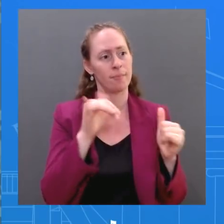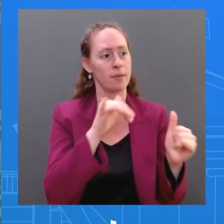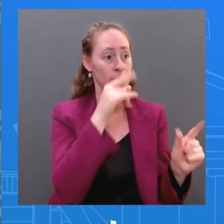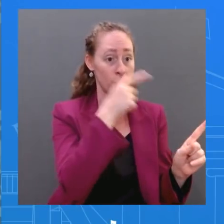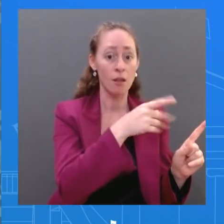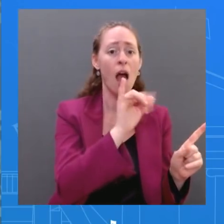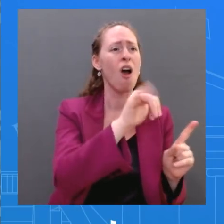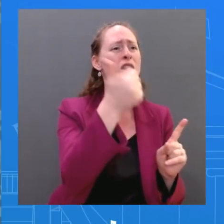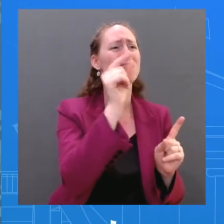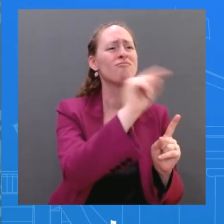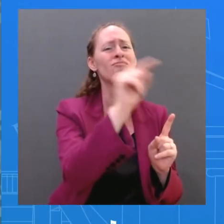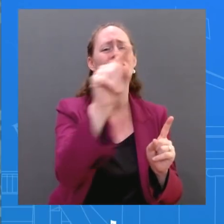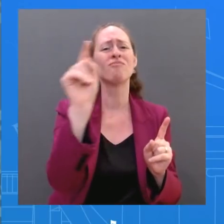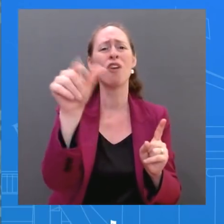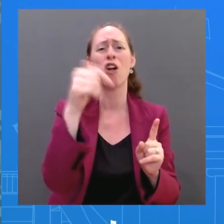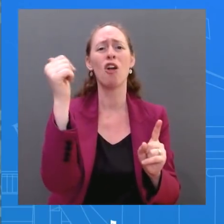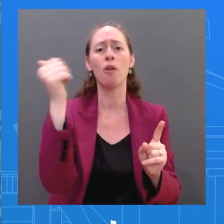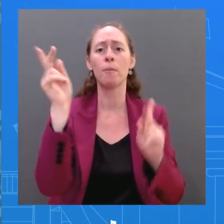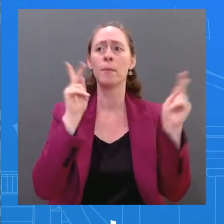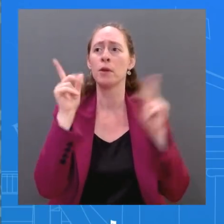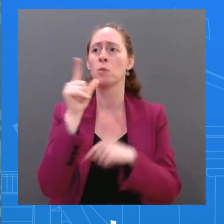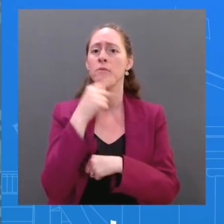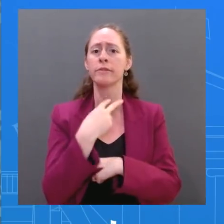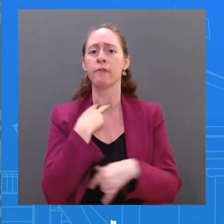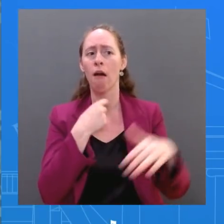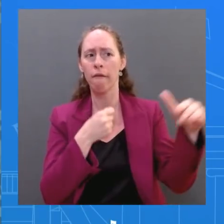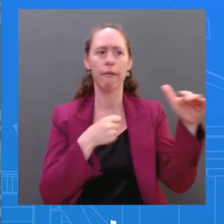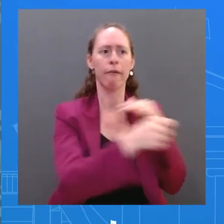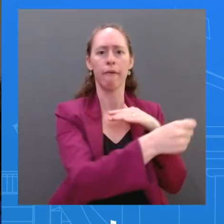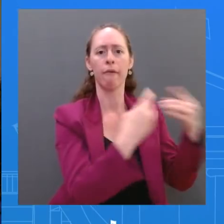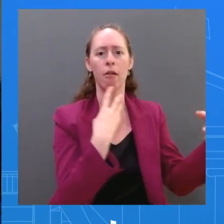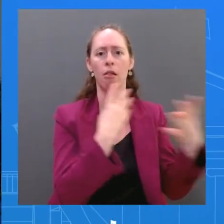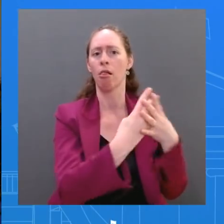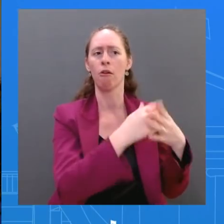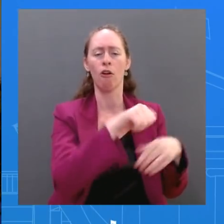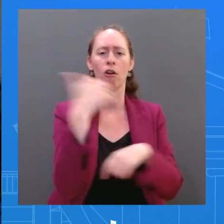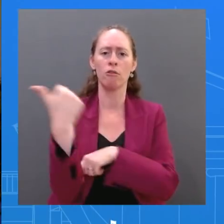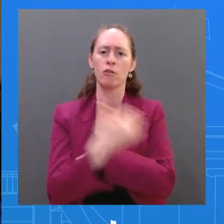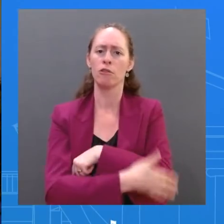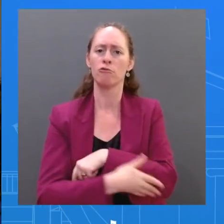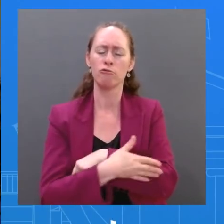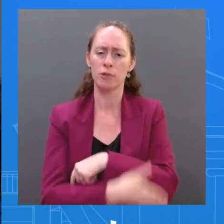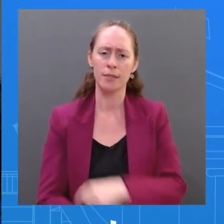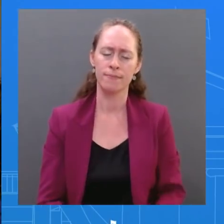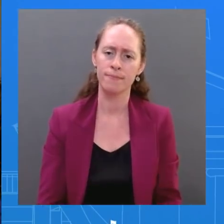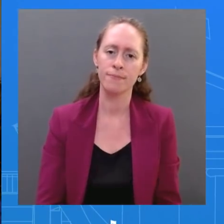as we're trying to bring them back home. The Press: Is the hope that this guilty plea